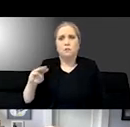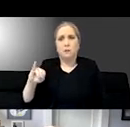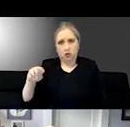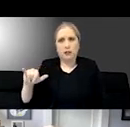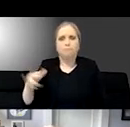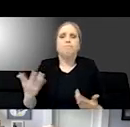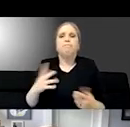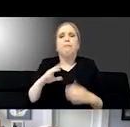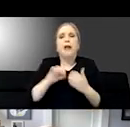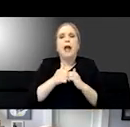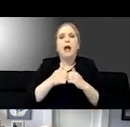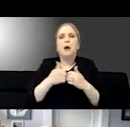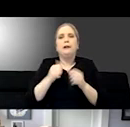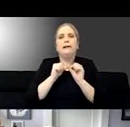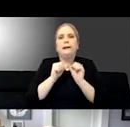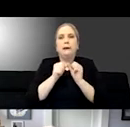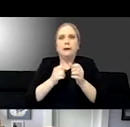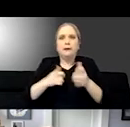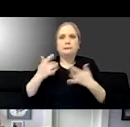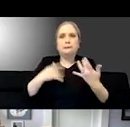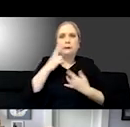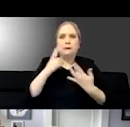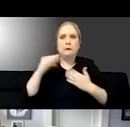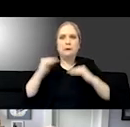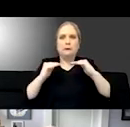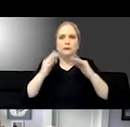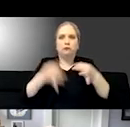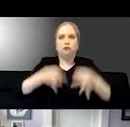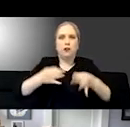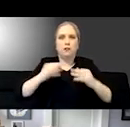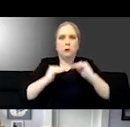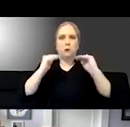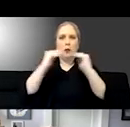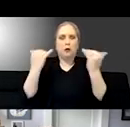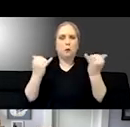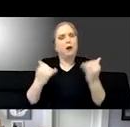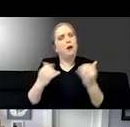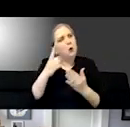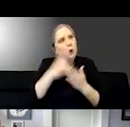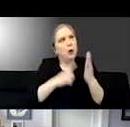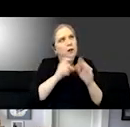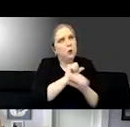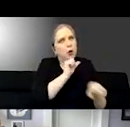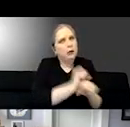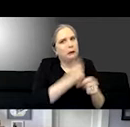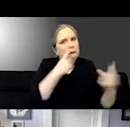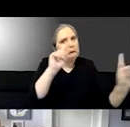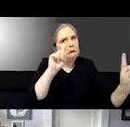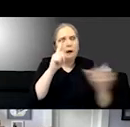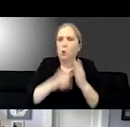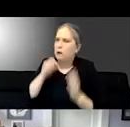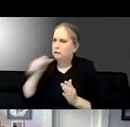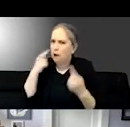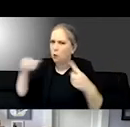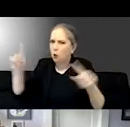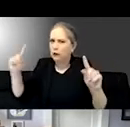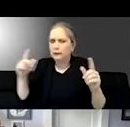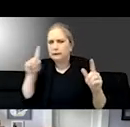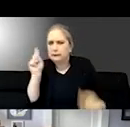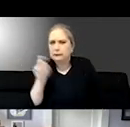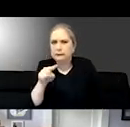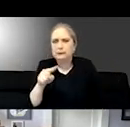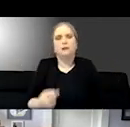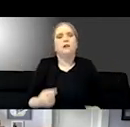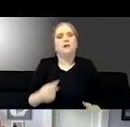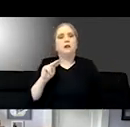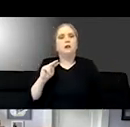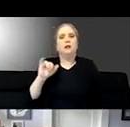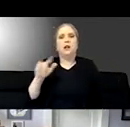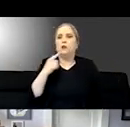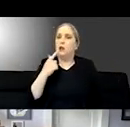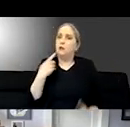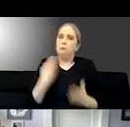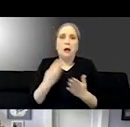And Neil, who never gives up, says today money speaks louder than ever. Our movement sees us and portrays us as poor. While most people with disabilities are, in fact, poor, it is also a mindset.